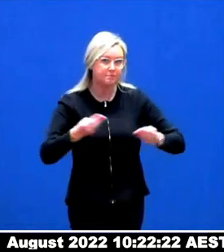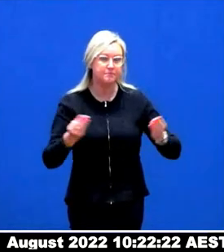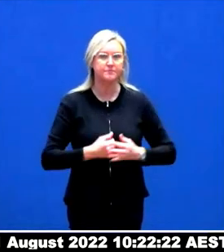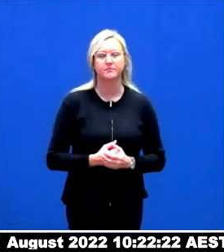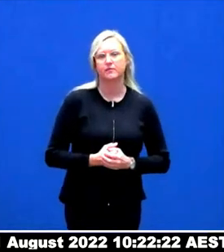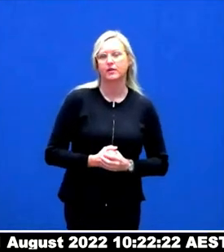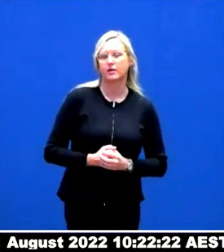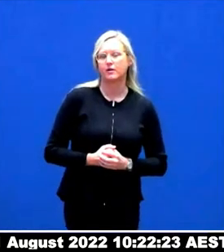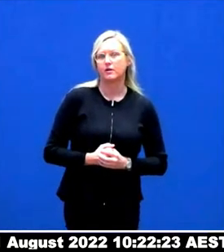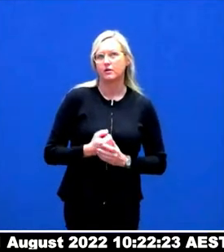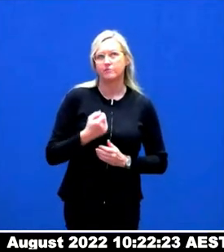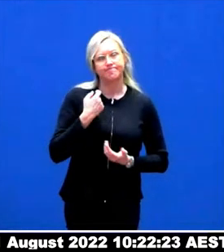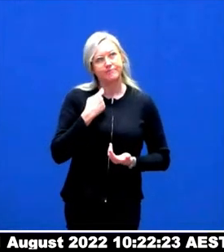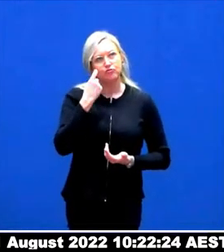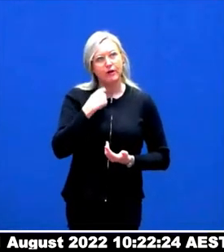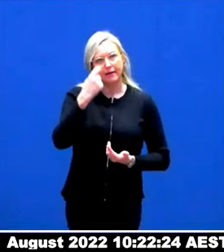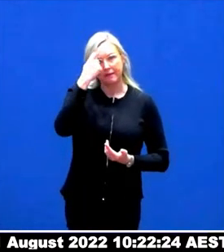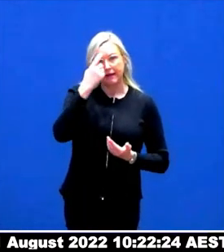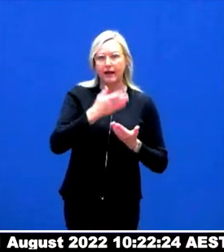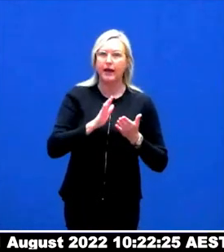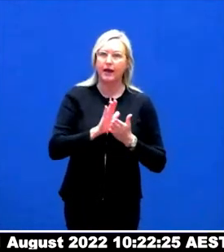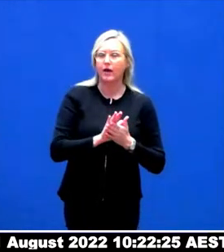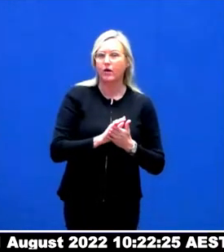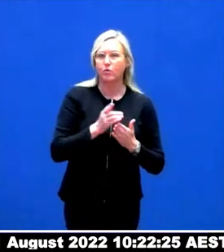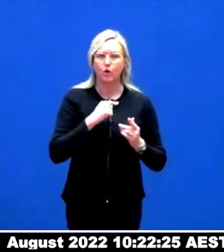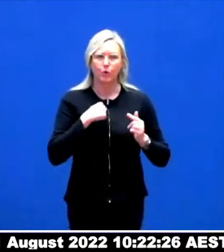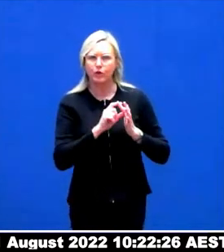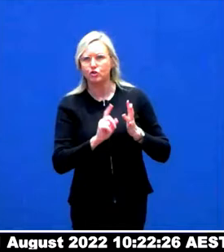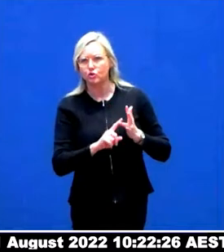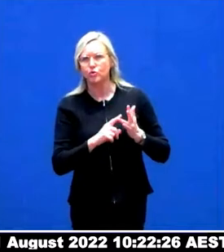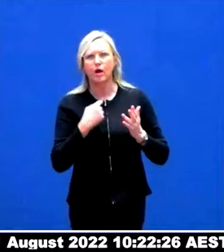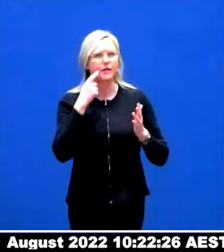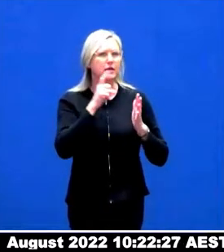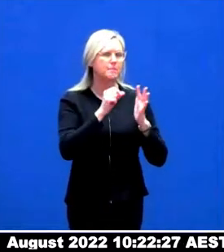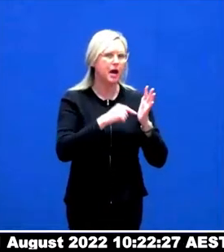form. Certainly things like our Department of Social Services annual report and the